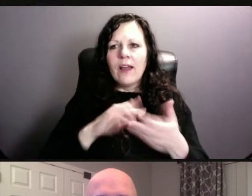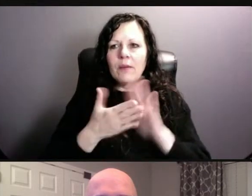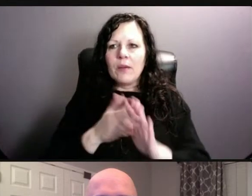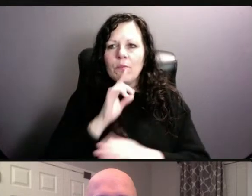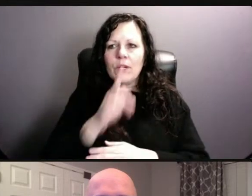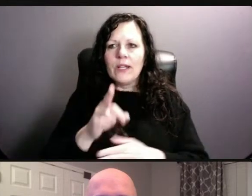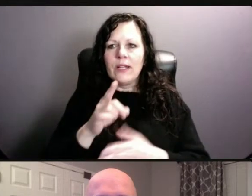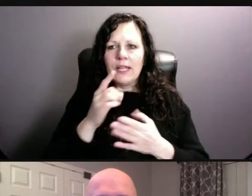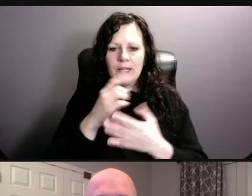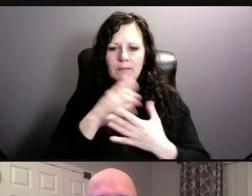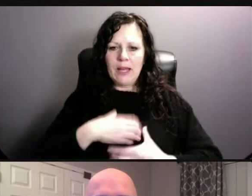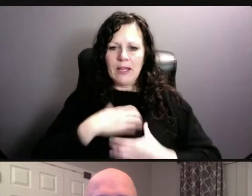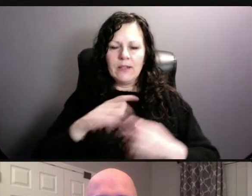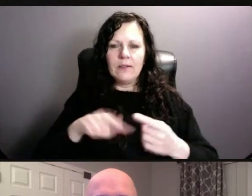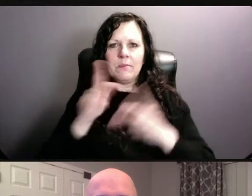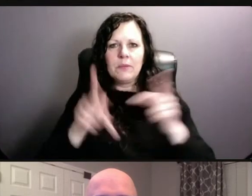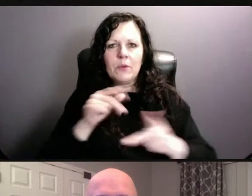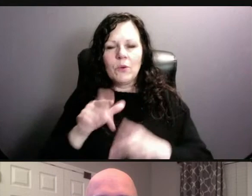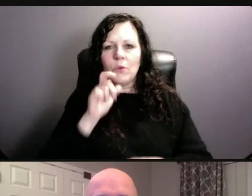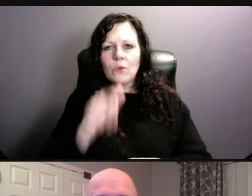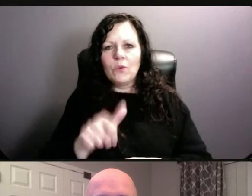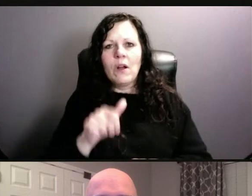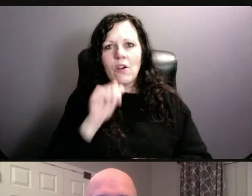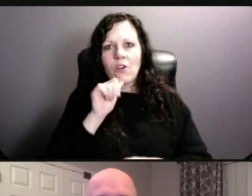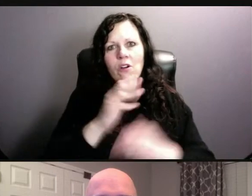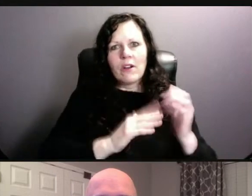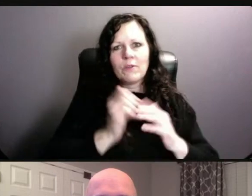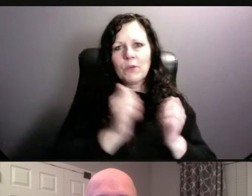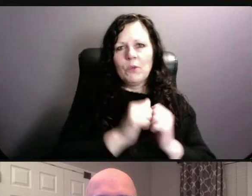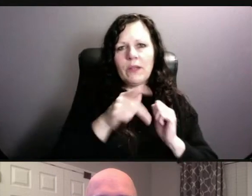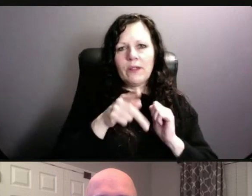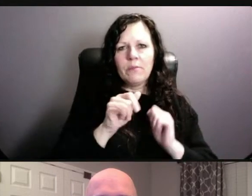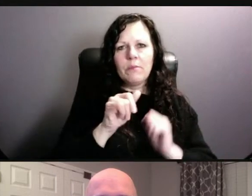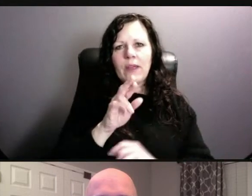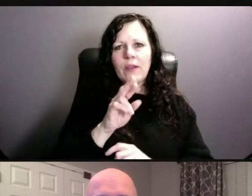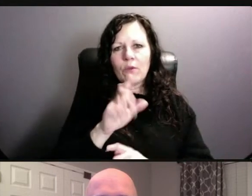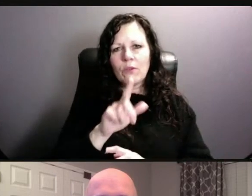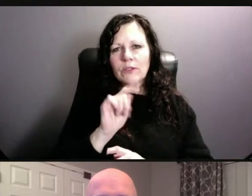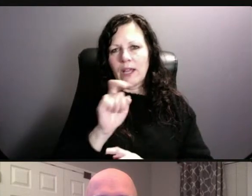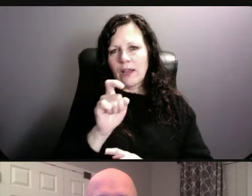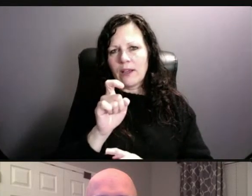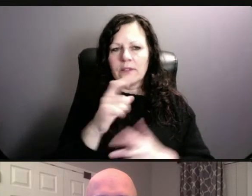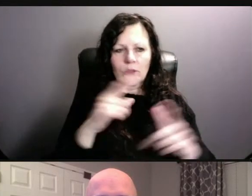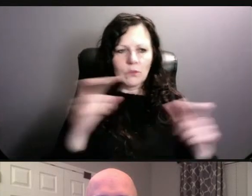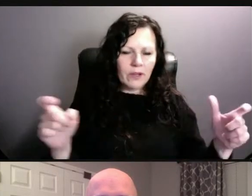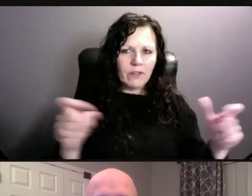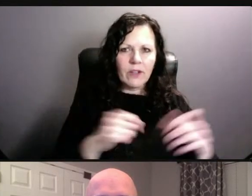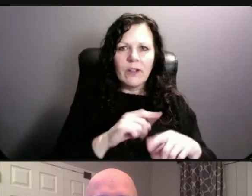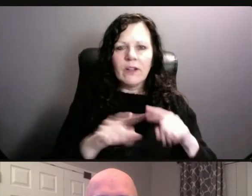REALLY PASSIONATE ABOUT PUBLIC SAFETY AND I GET REALLY